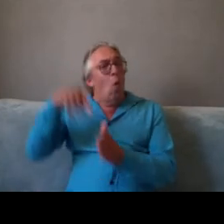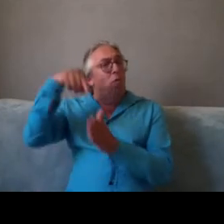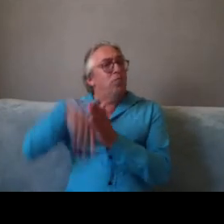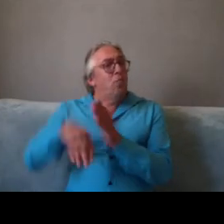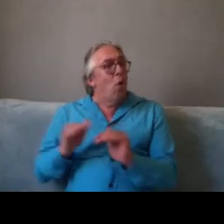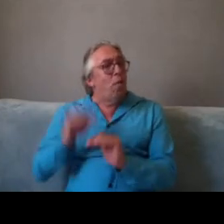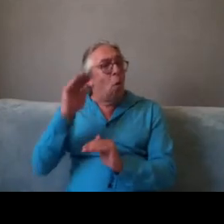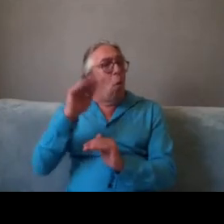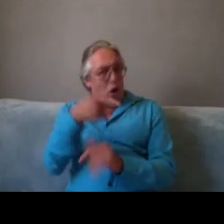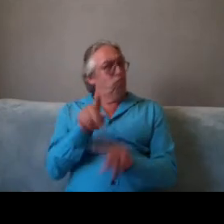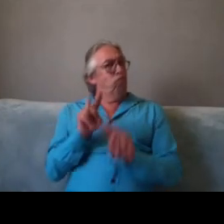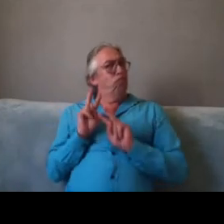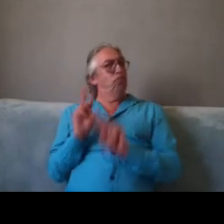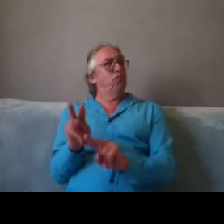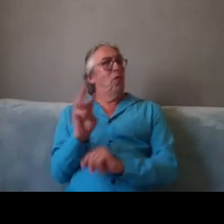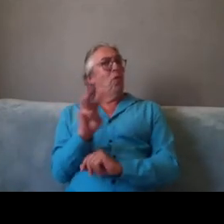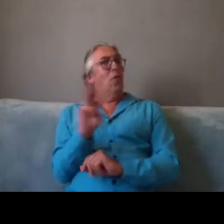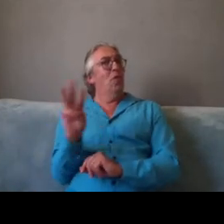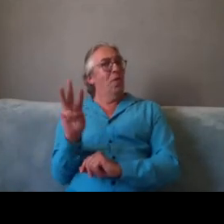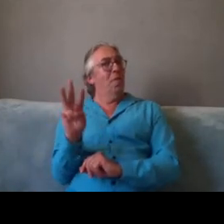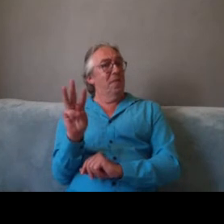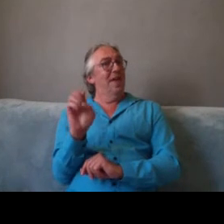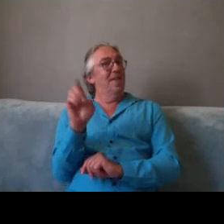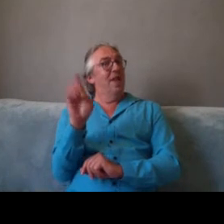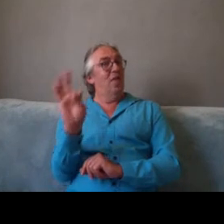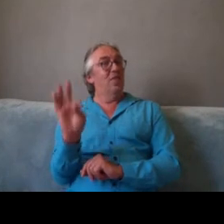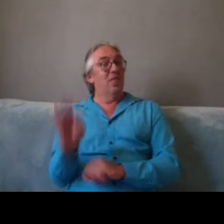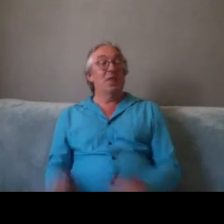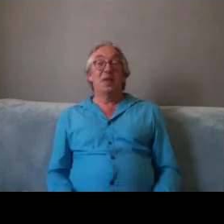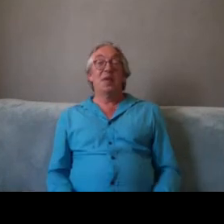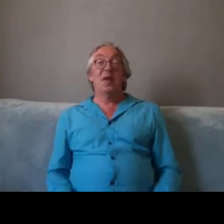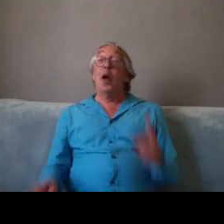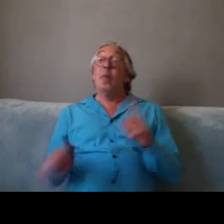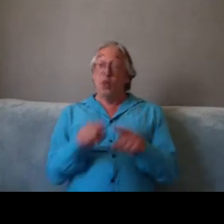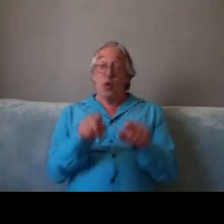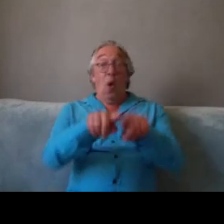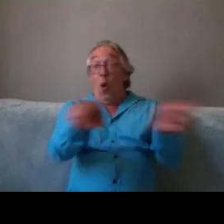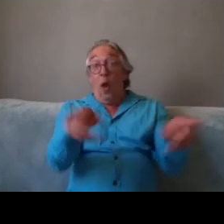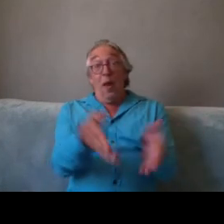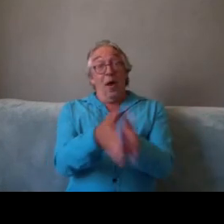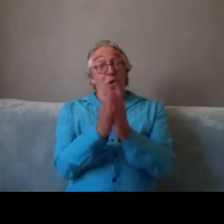We try to be improving an be ahead of the situation.